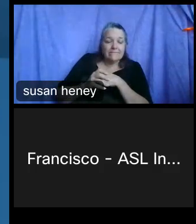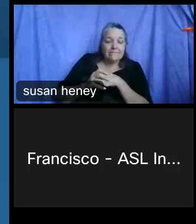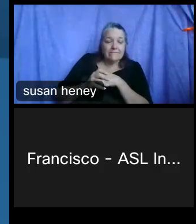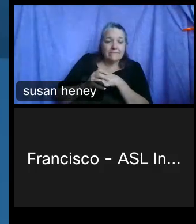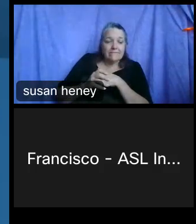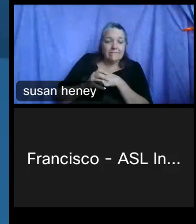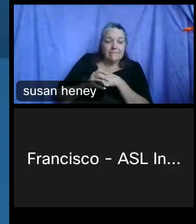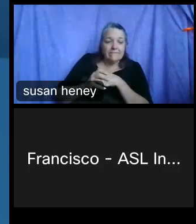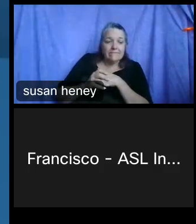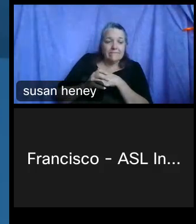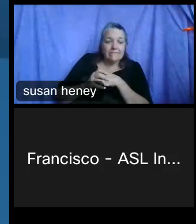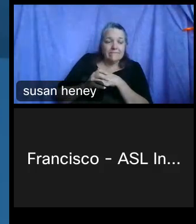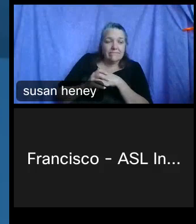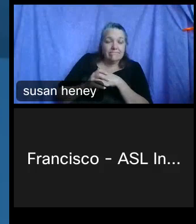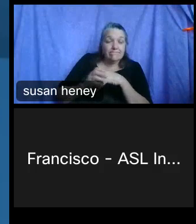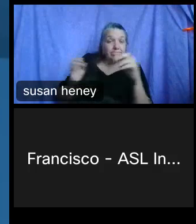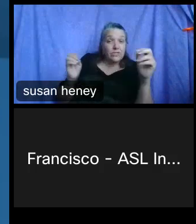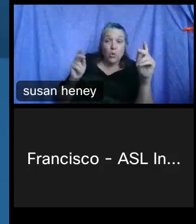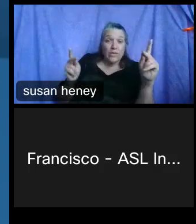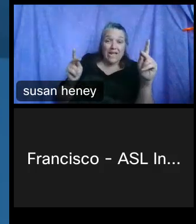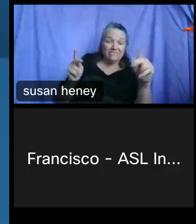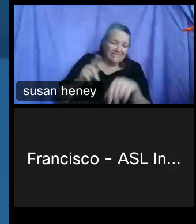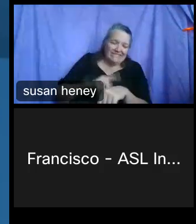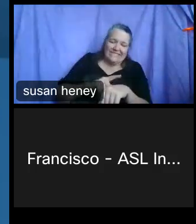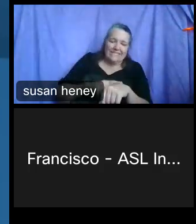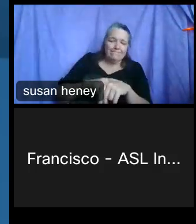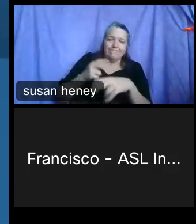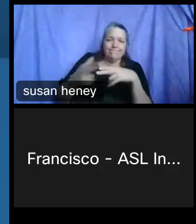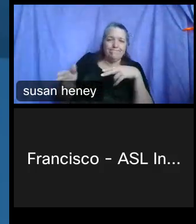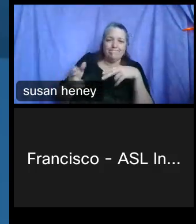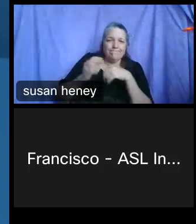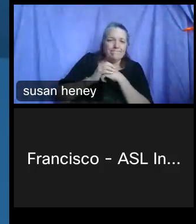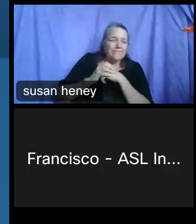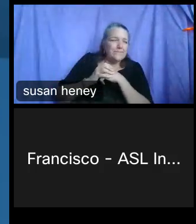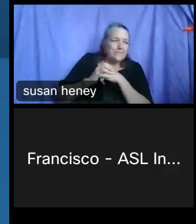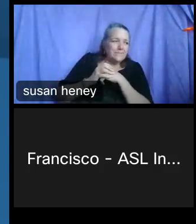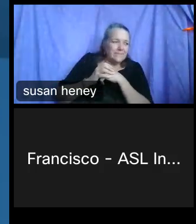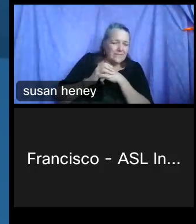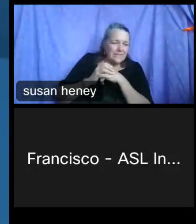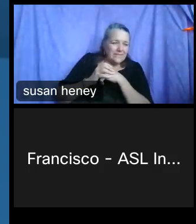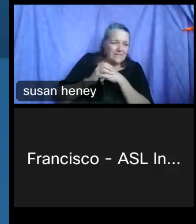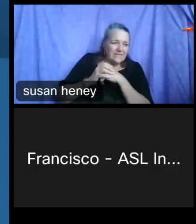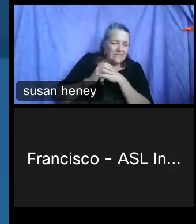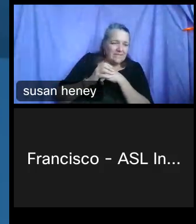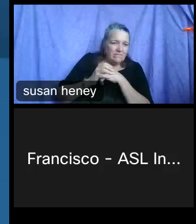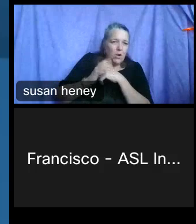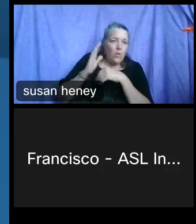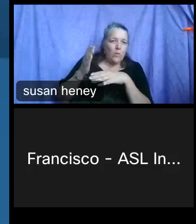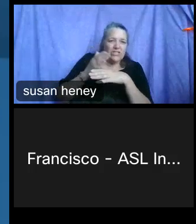Okay. All righty, I will not have time for any questions. This webinar will be posted within the next 30 days,